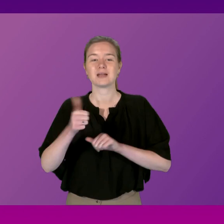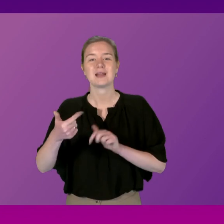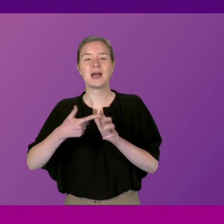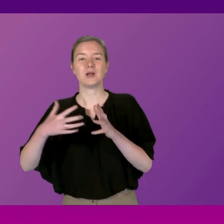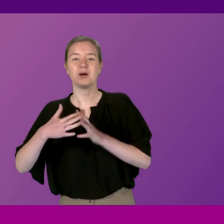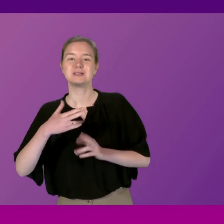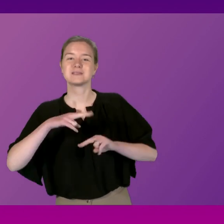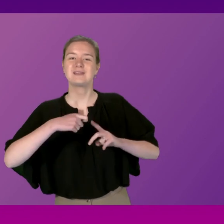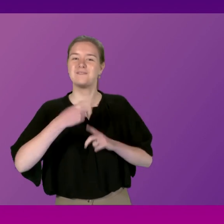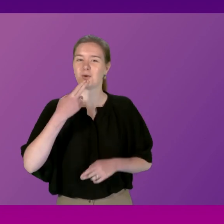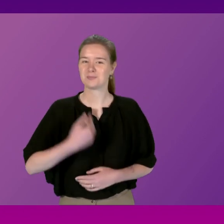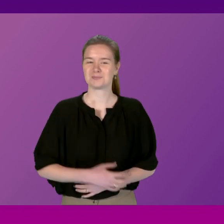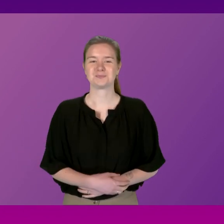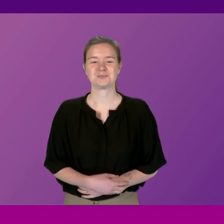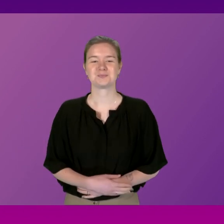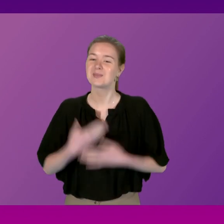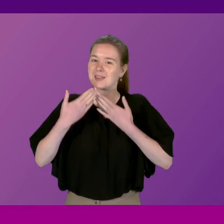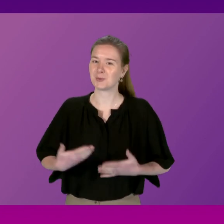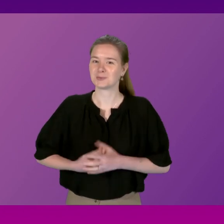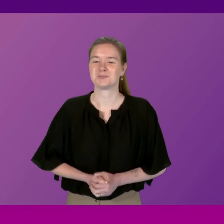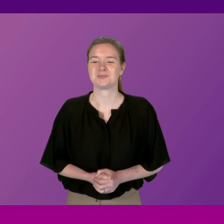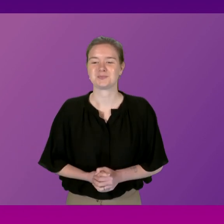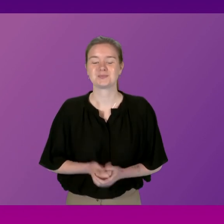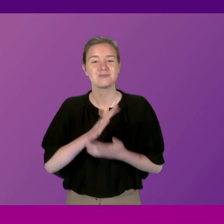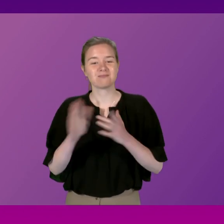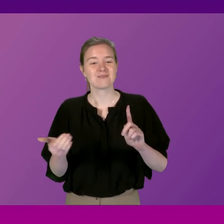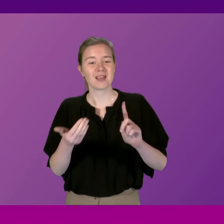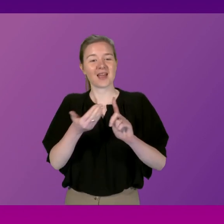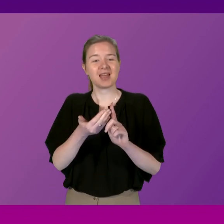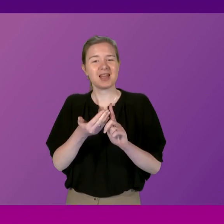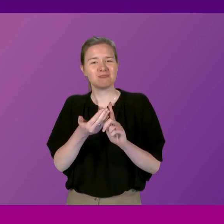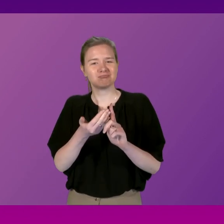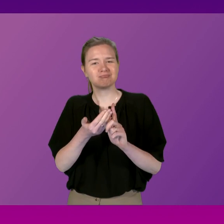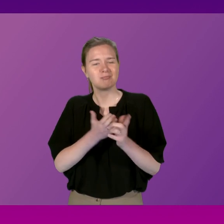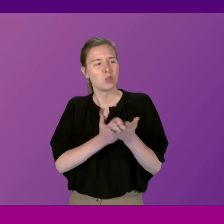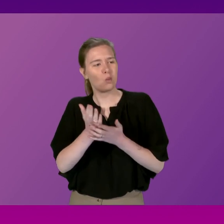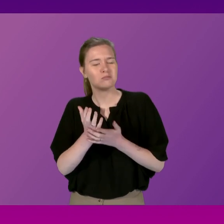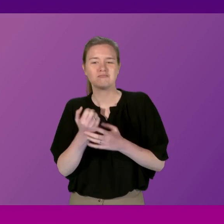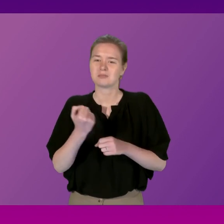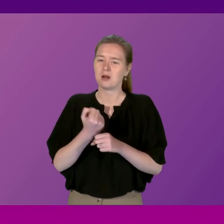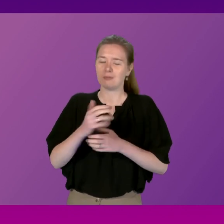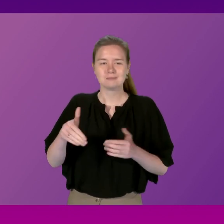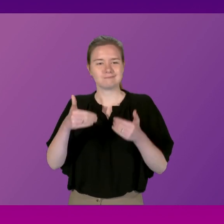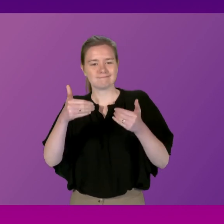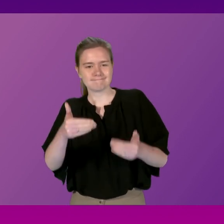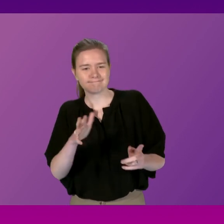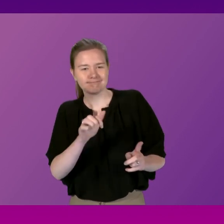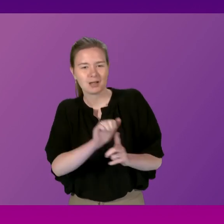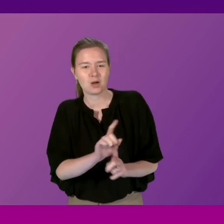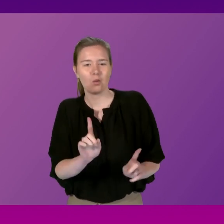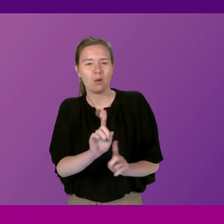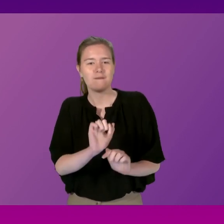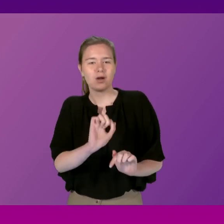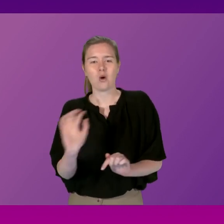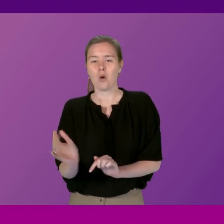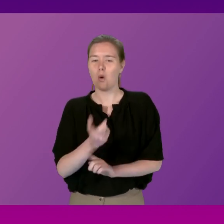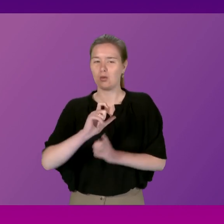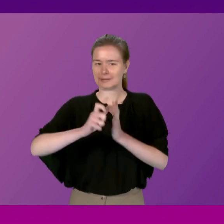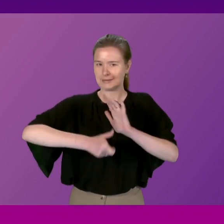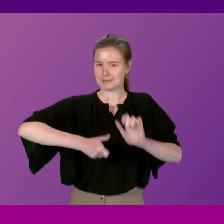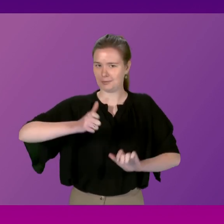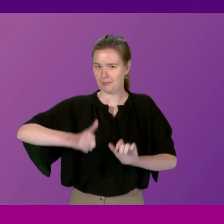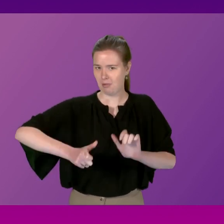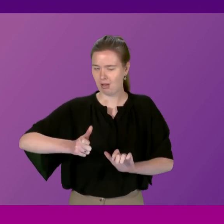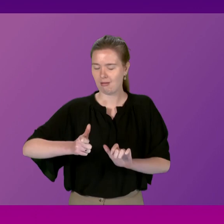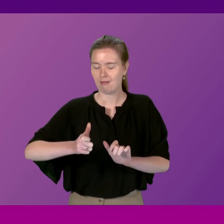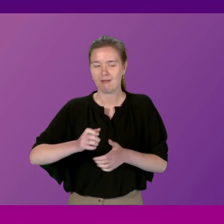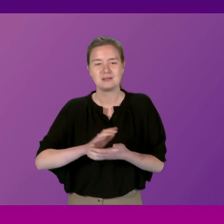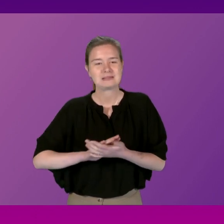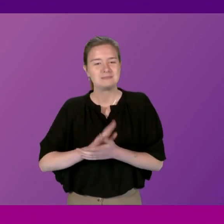The aim captured in the Government’s motion is that all disabled people should have freedom,